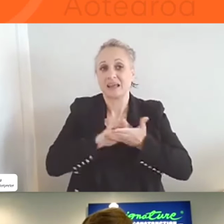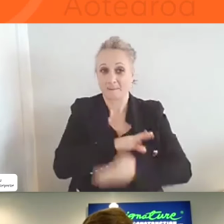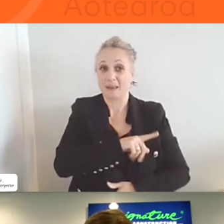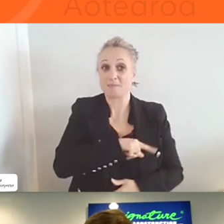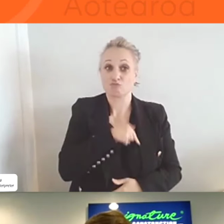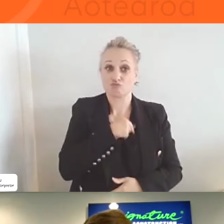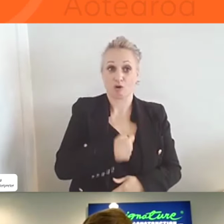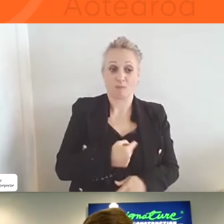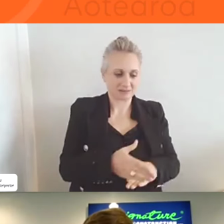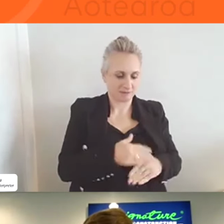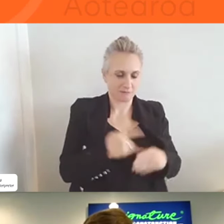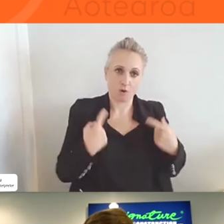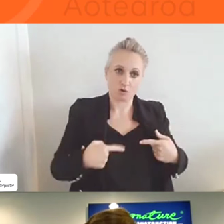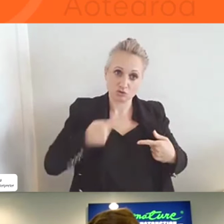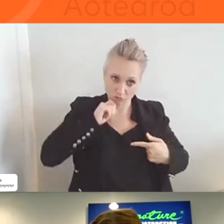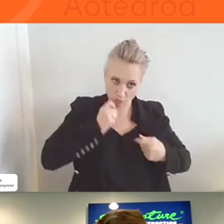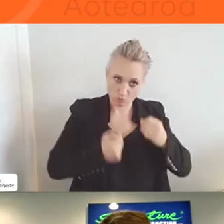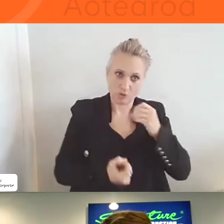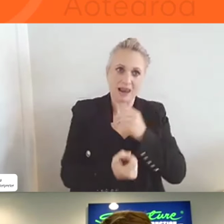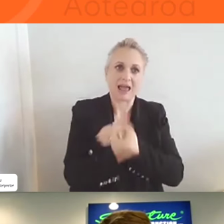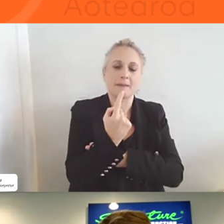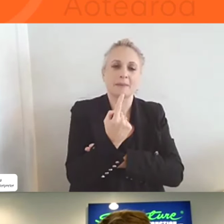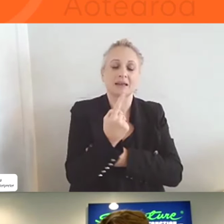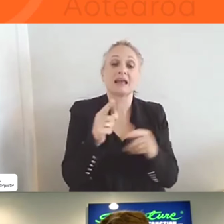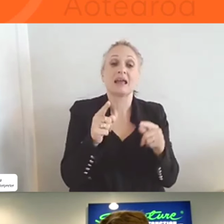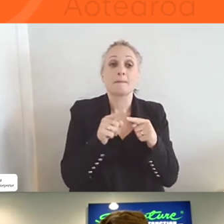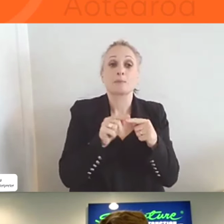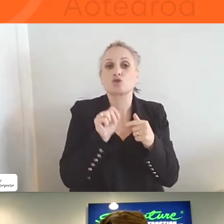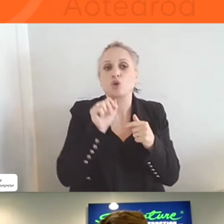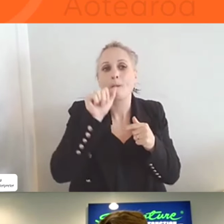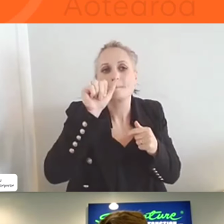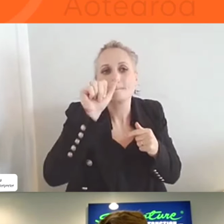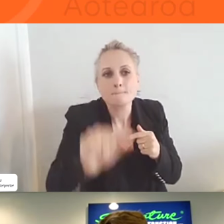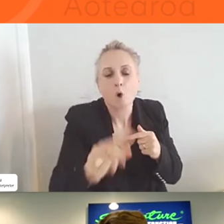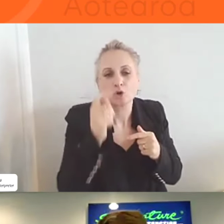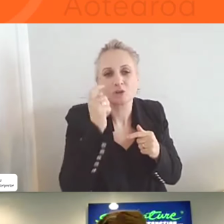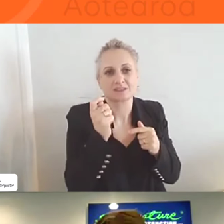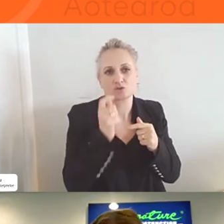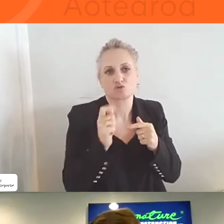But we also follow it through post-construction, because I absolutely agree, sometimes